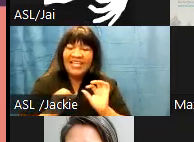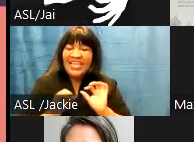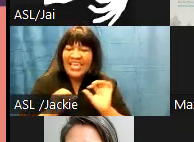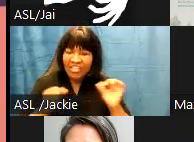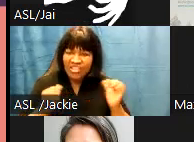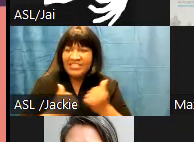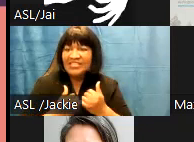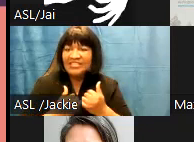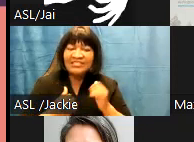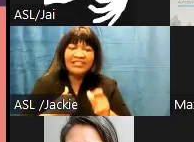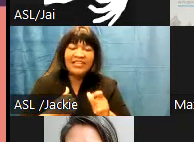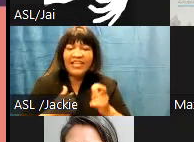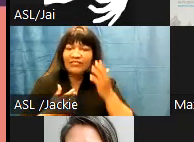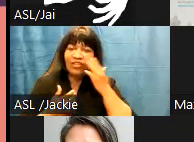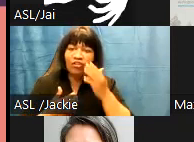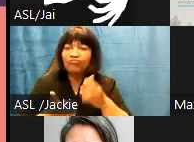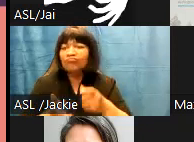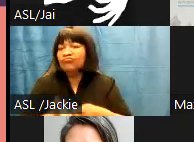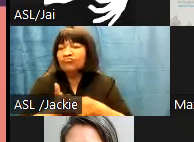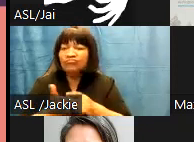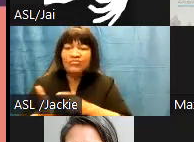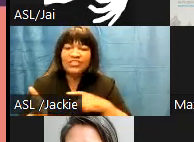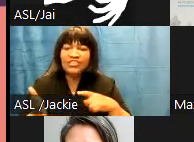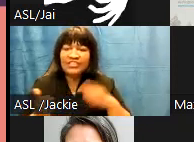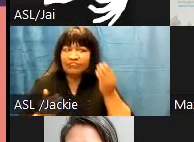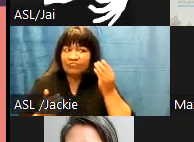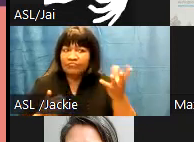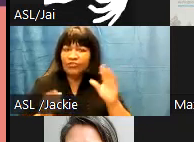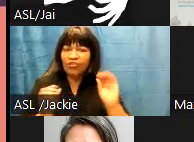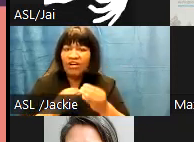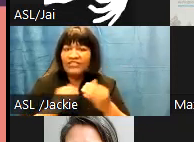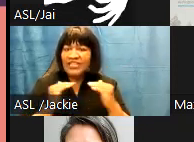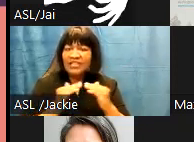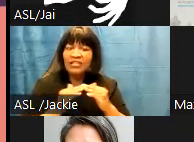for reporting to the Office of Equity. Again, we are providing these forms as